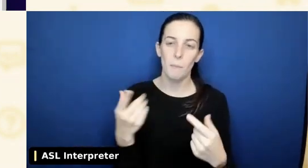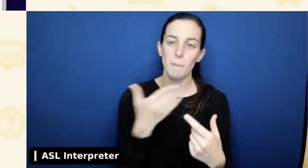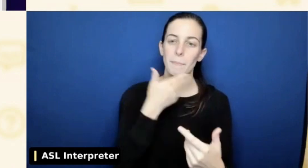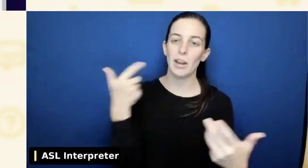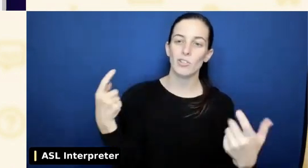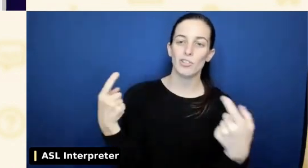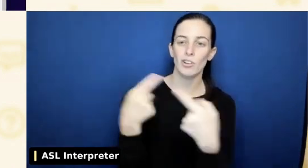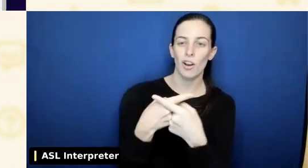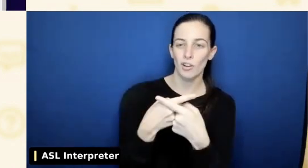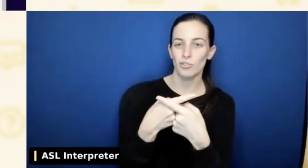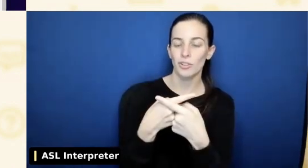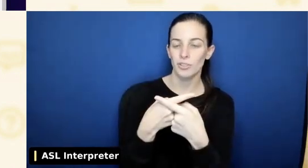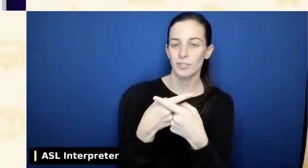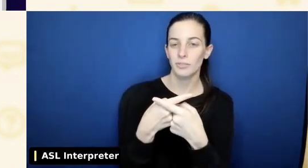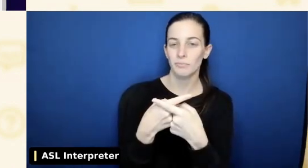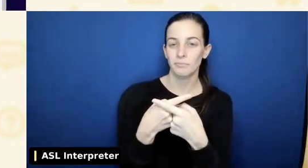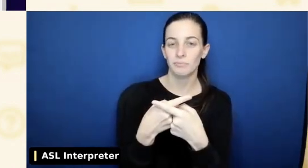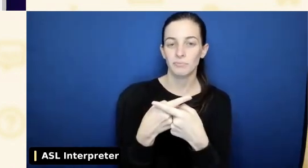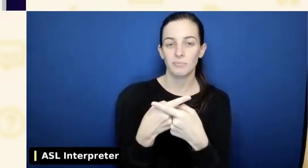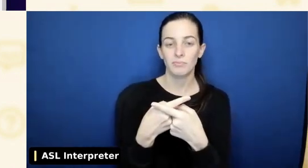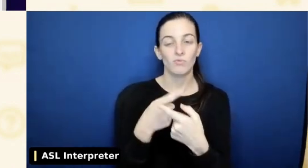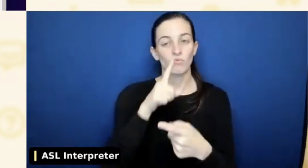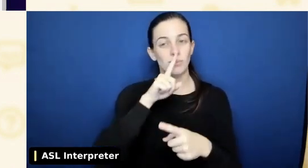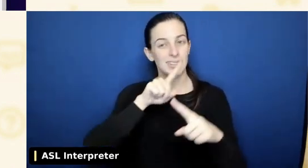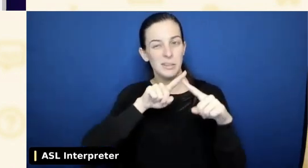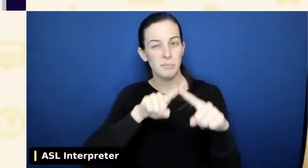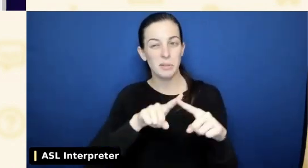and background here, depending on what looks best on your site.